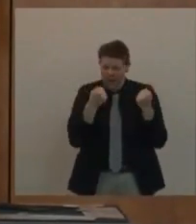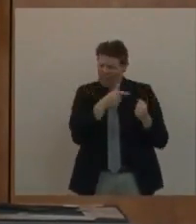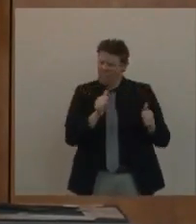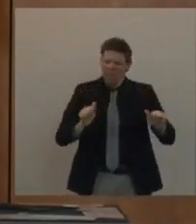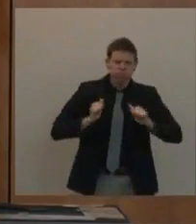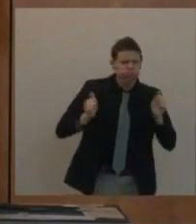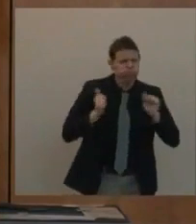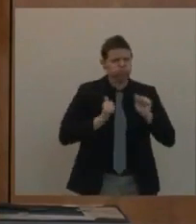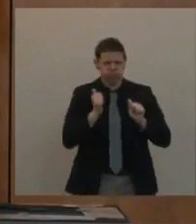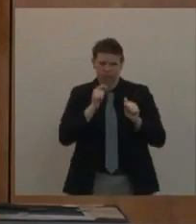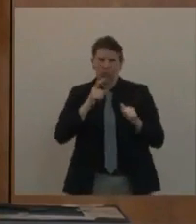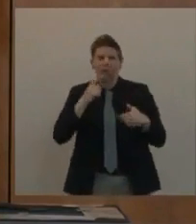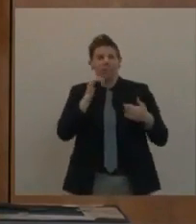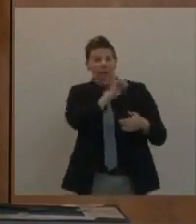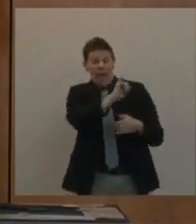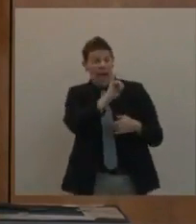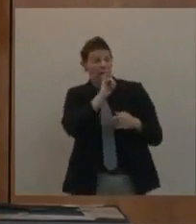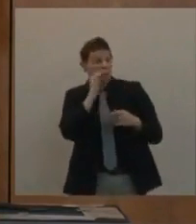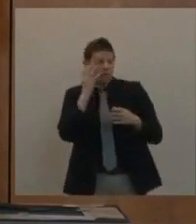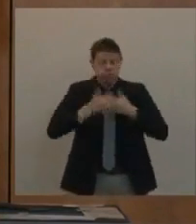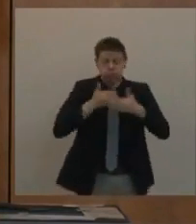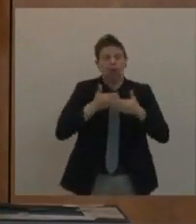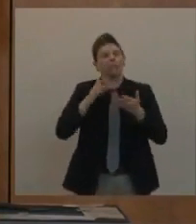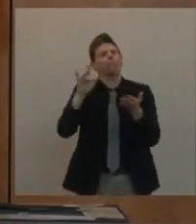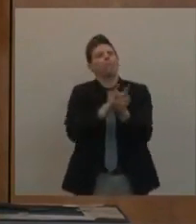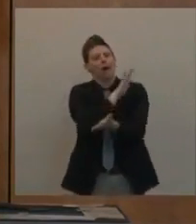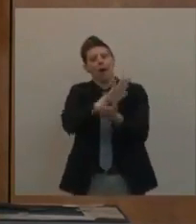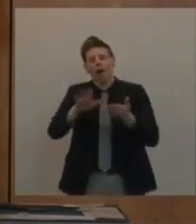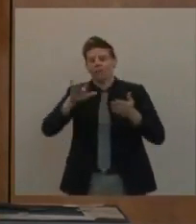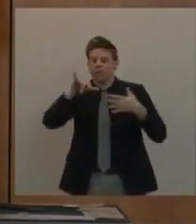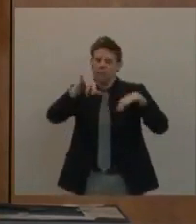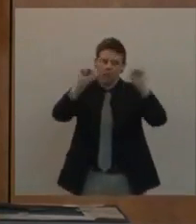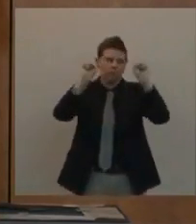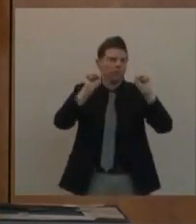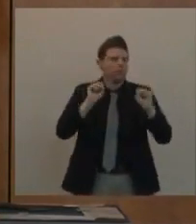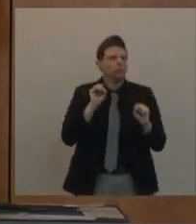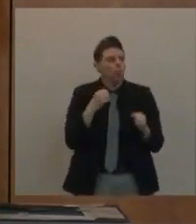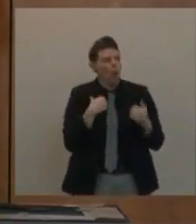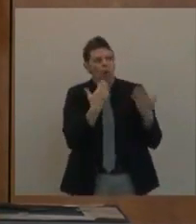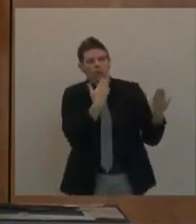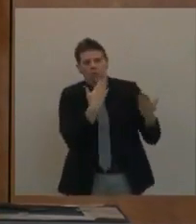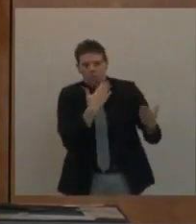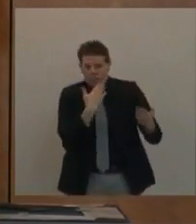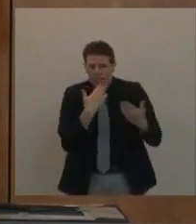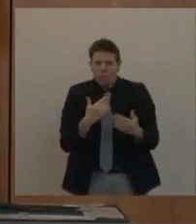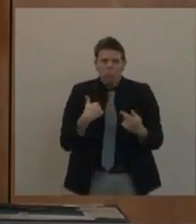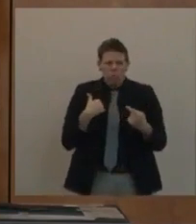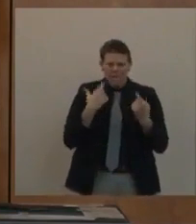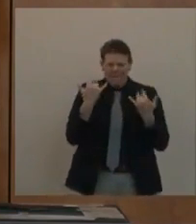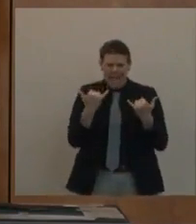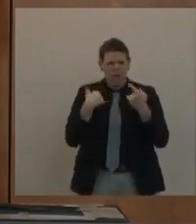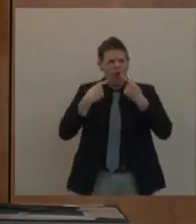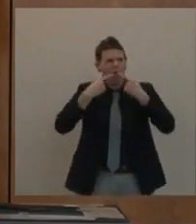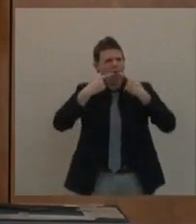I WANT TO THANK THE SECRETARY OF HEALTH DOING THAT, QUI FRANKLY, AS AGGRESSIVELY AS SHE HAS. IT IS REALLY PAYING OFF INTERSTATE.